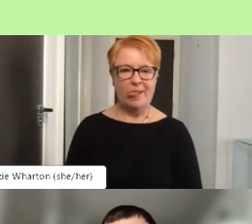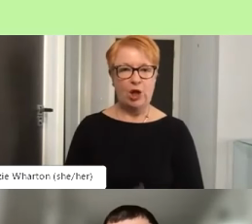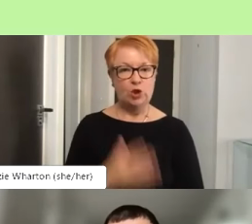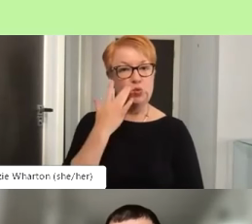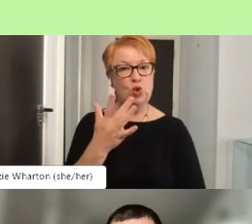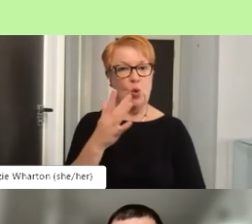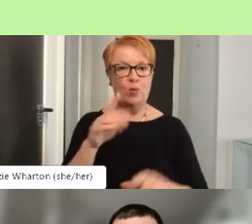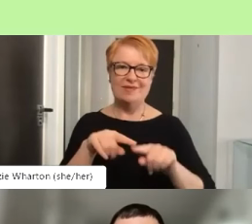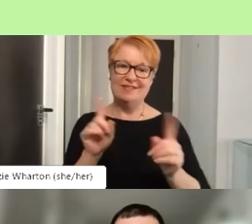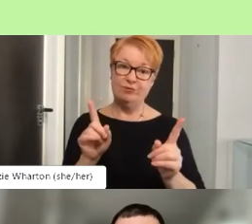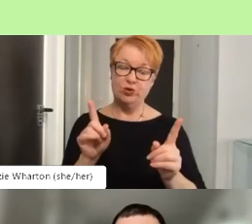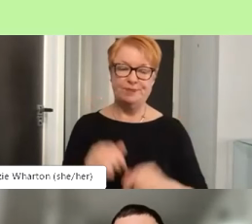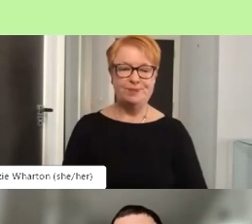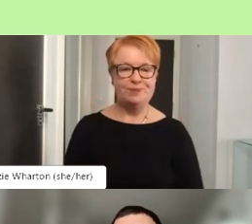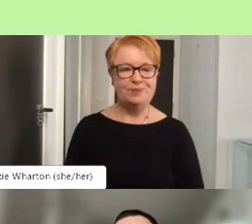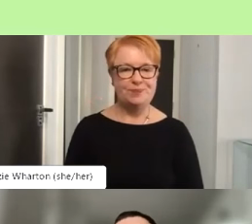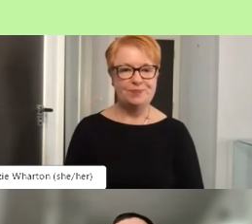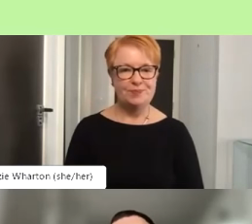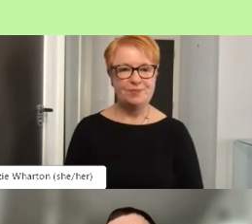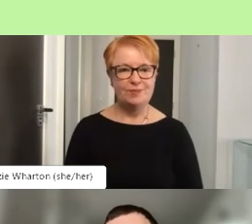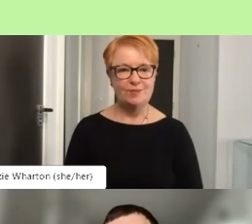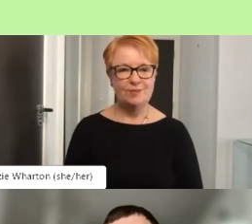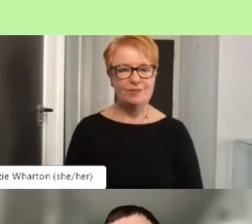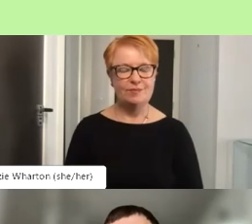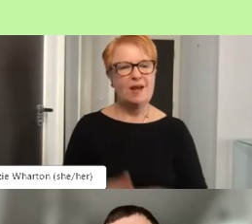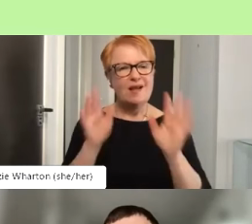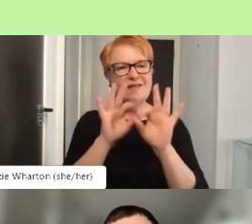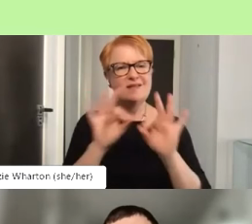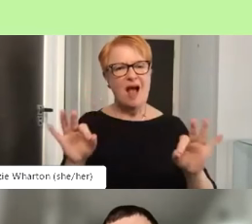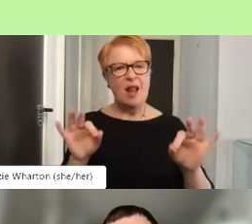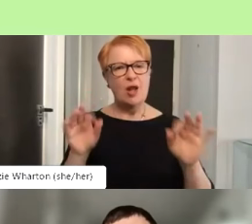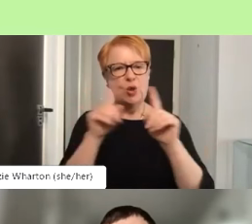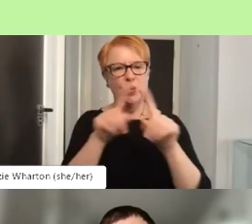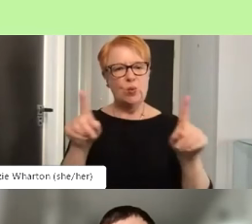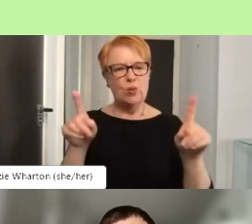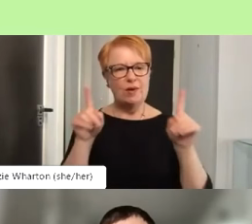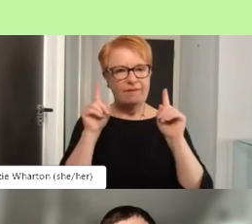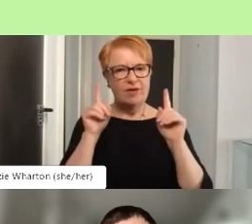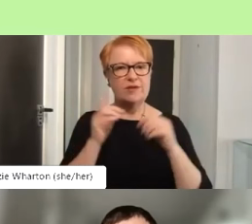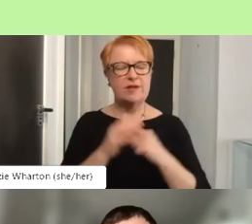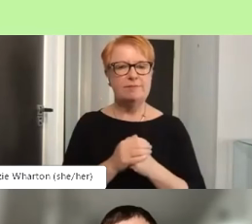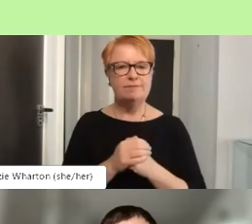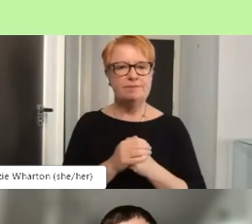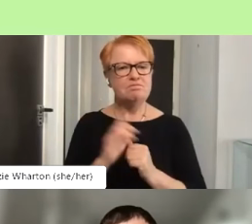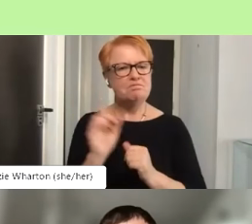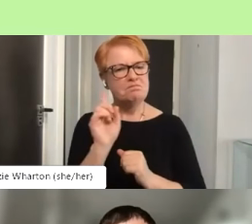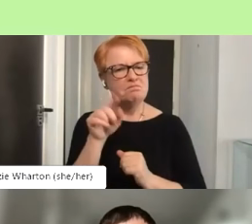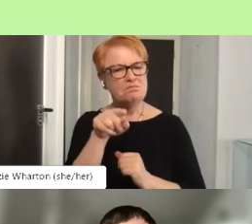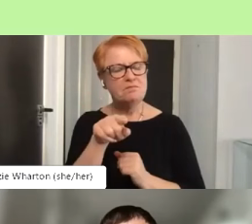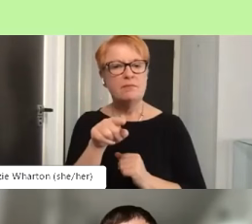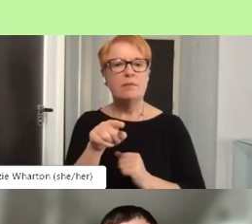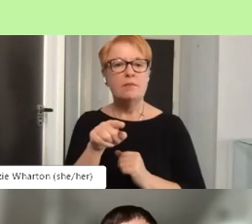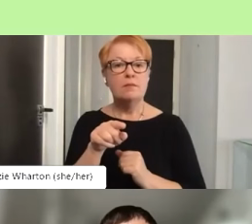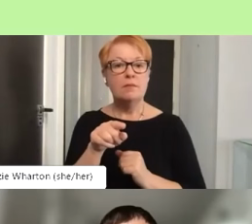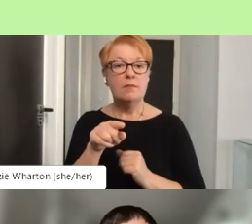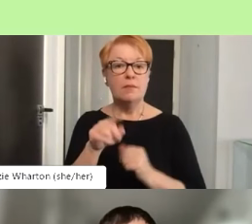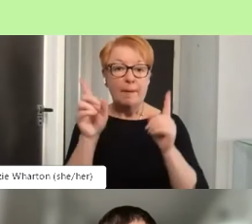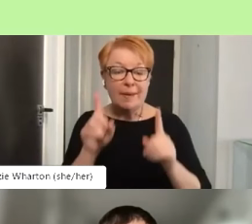‘The Silent University’ has been a platform for undocumented display, its displays migrants